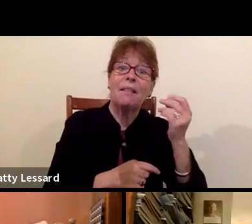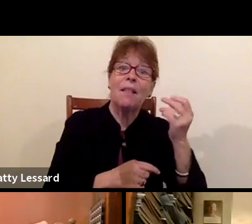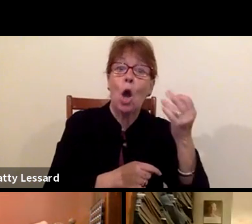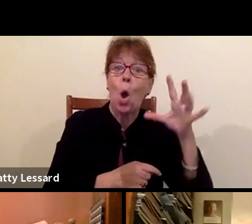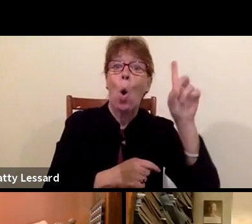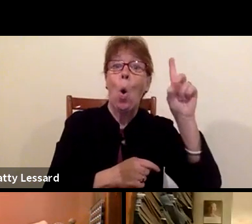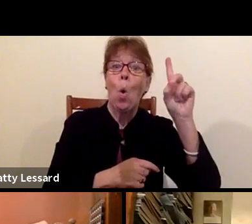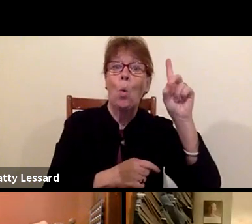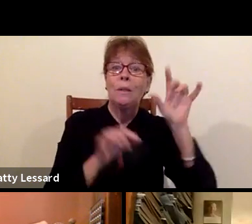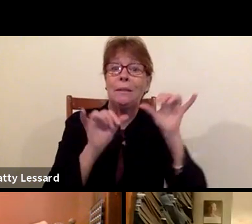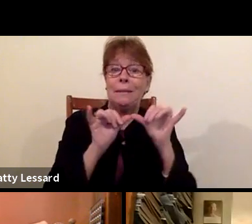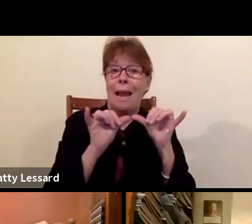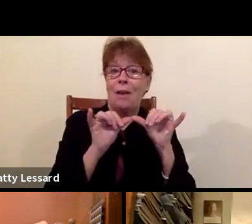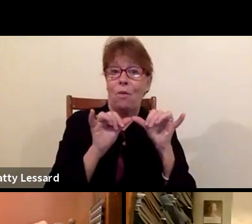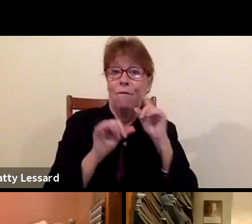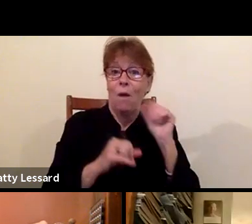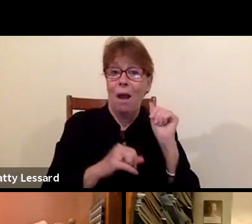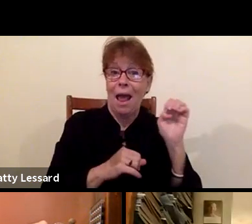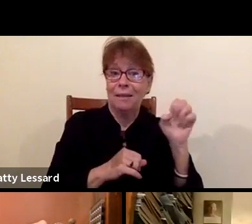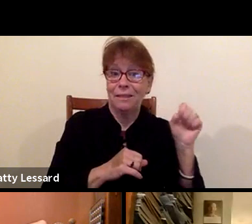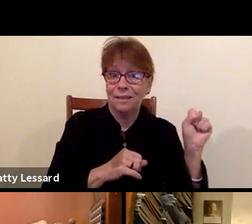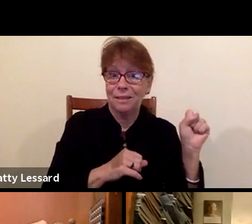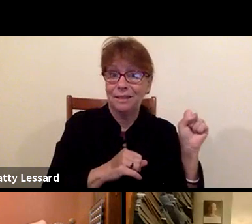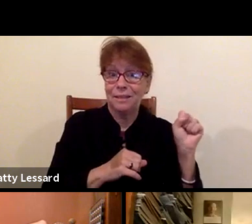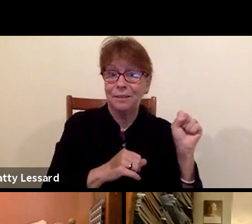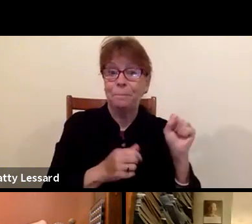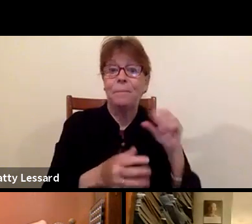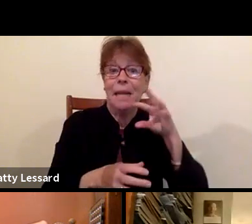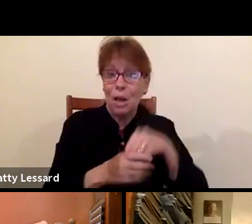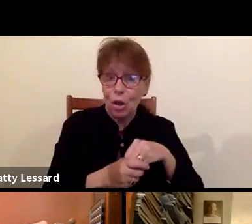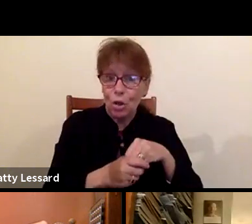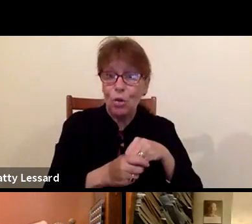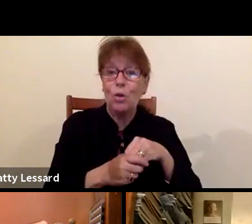Don? ≫ Sheri: Somebody asked